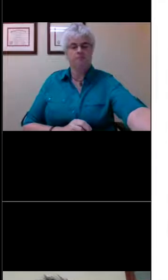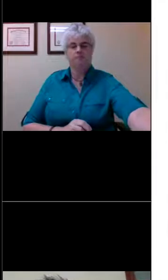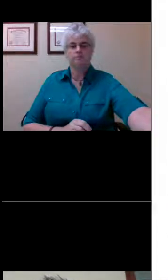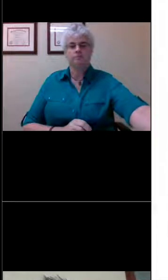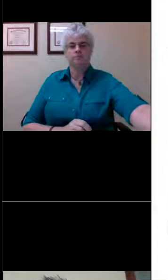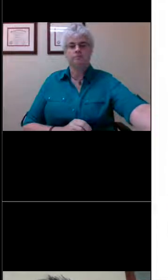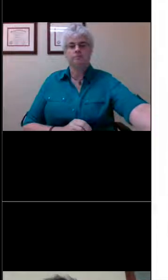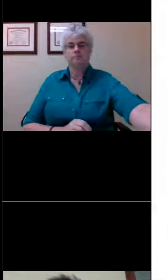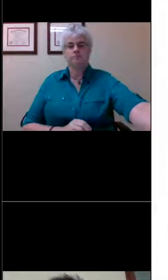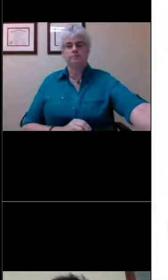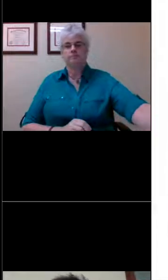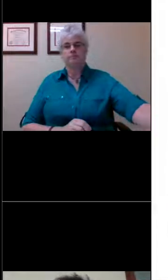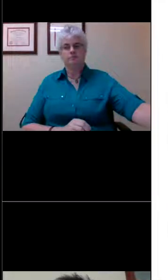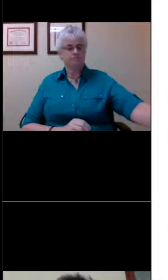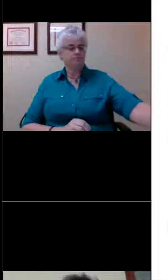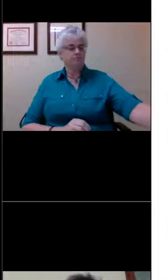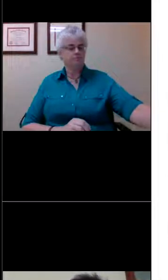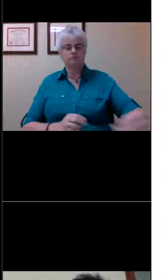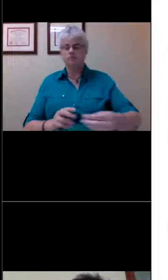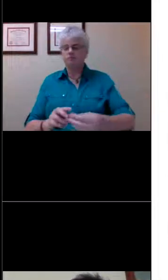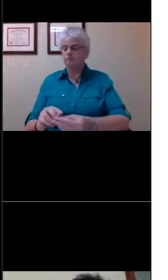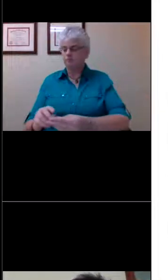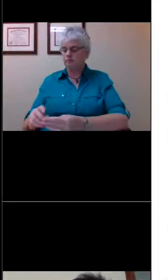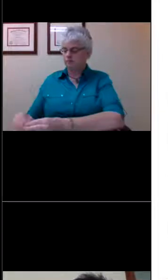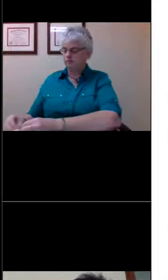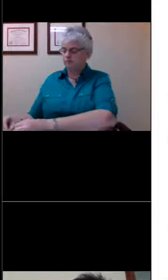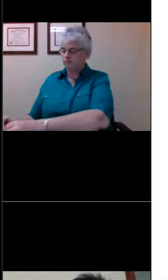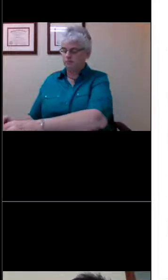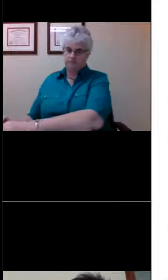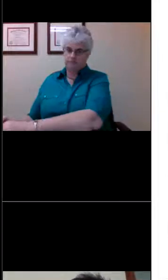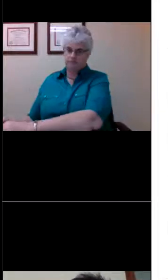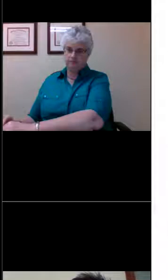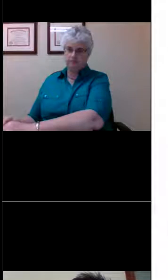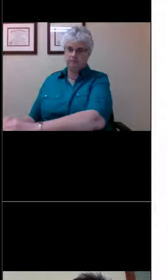anonymous but you just have to let me know and then at certain points during